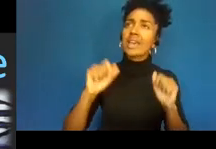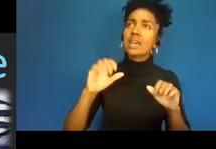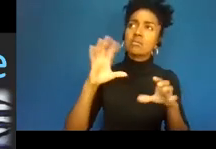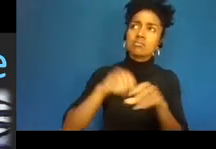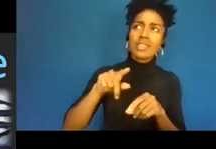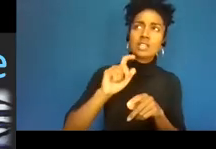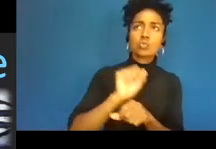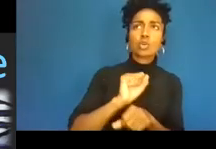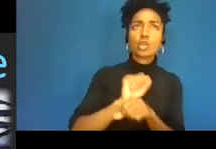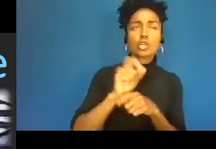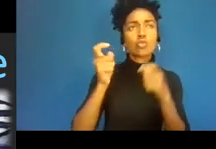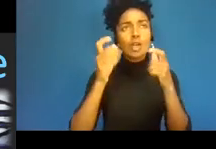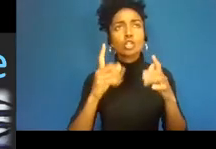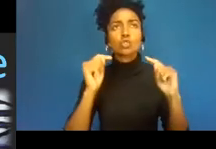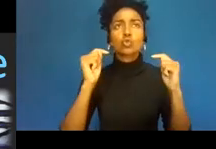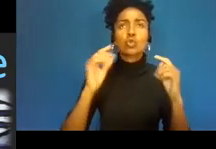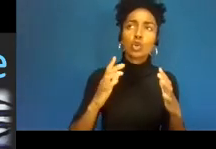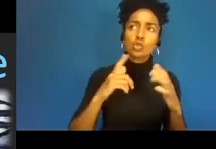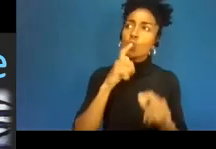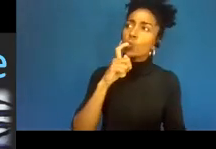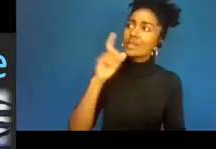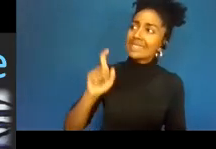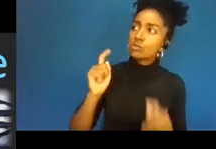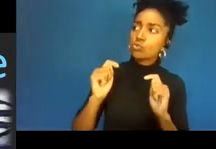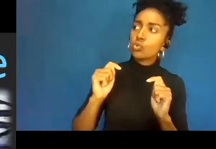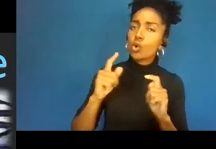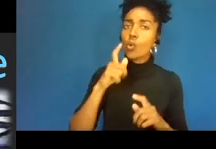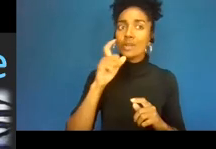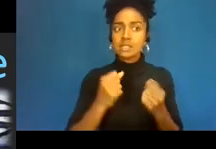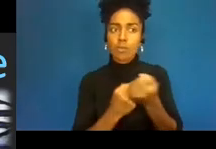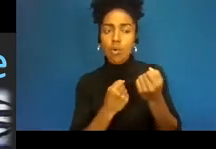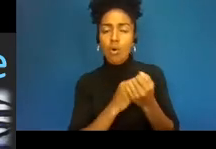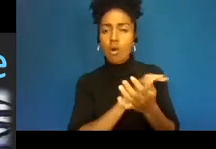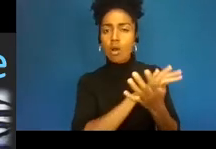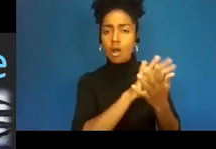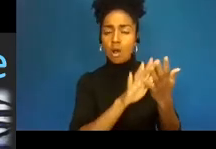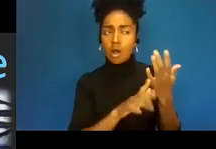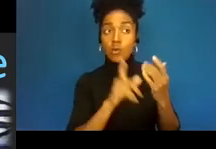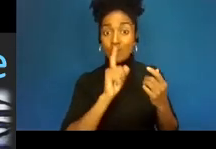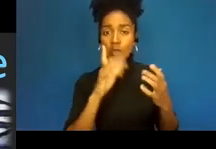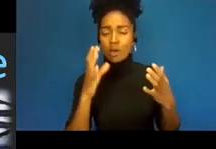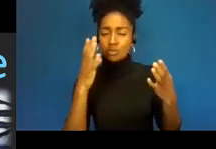Can we think about who needs to be tutored, who needs support? We certainly want to expand those images and narratives,